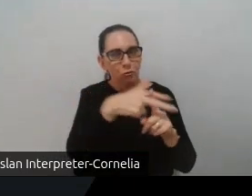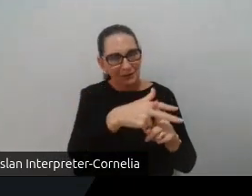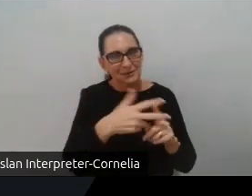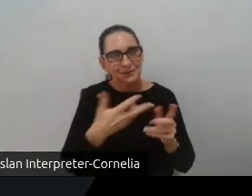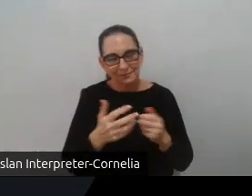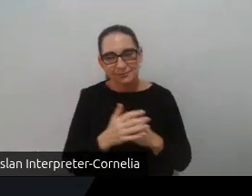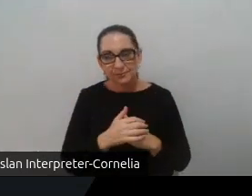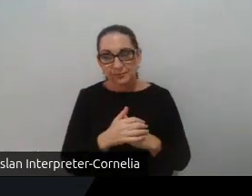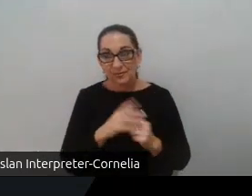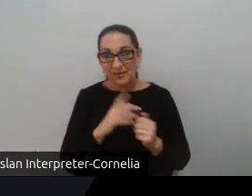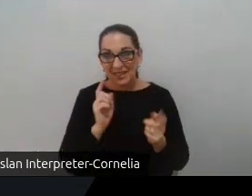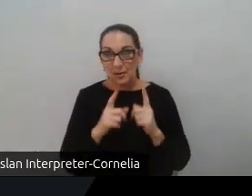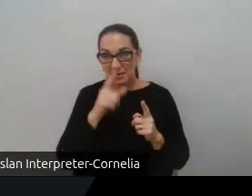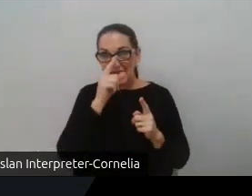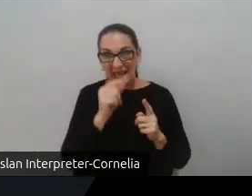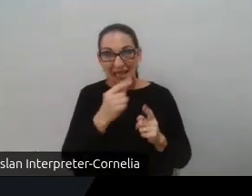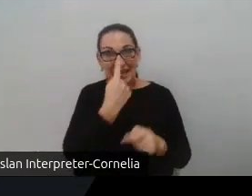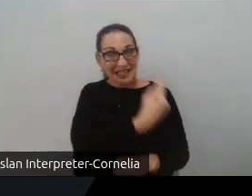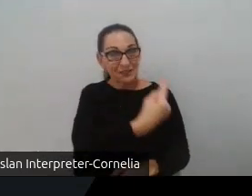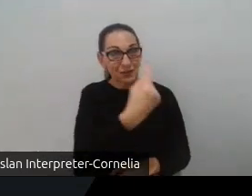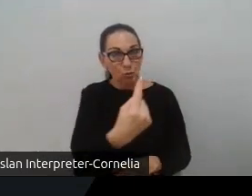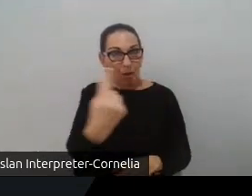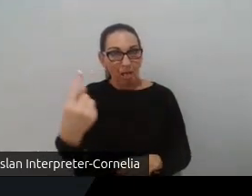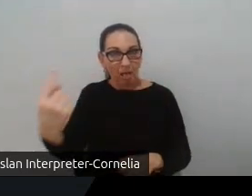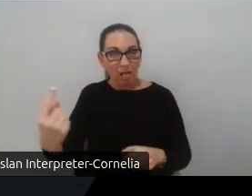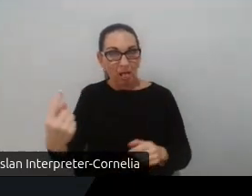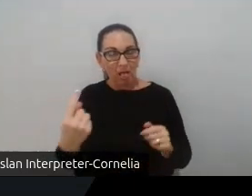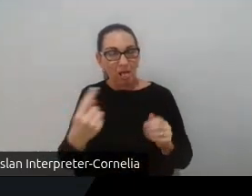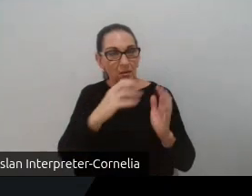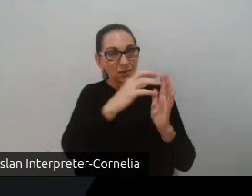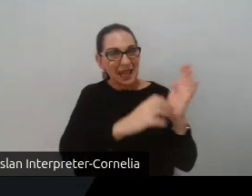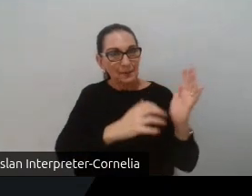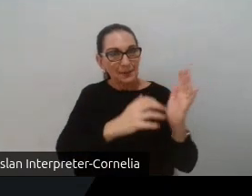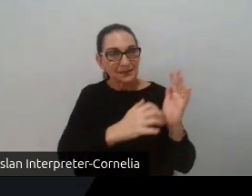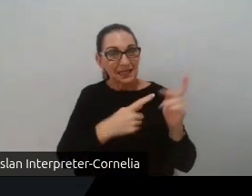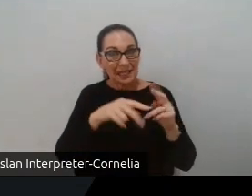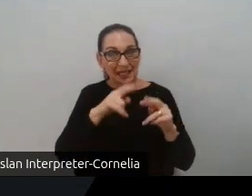attach statements of individuals if they saw an immediate incident and there's no other